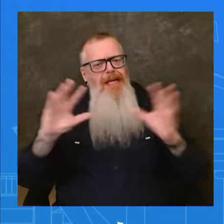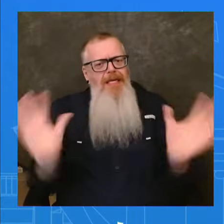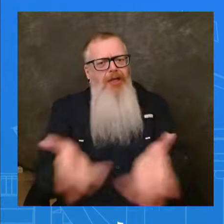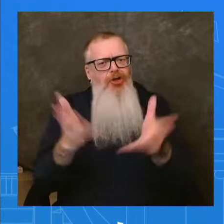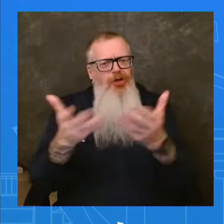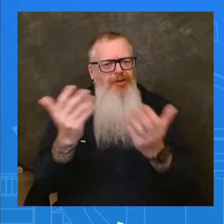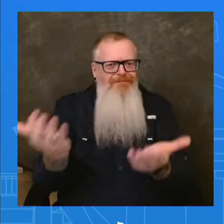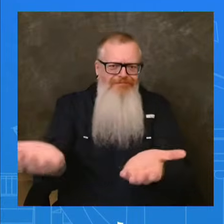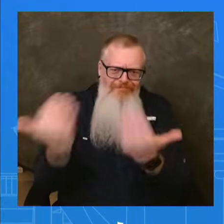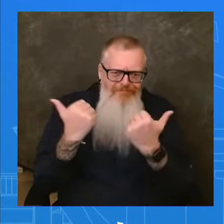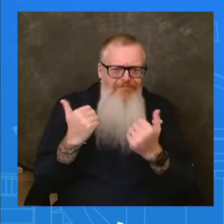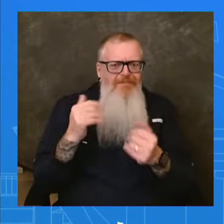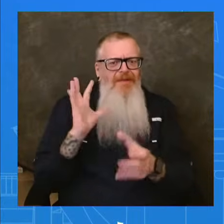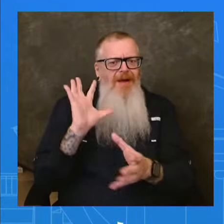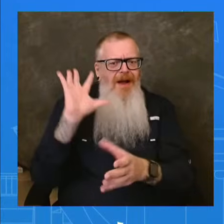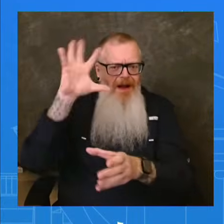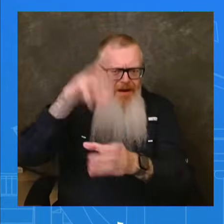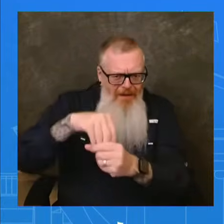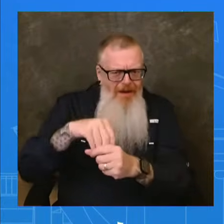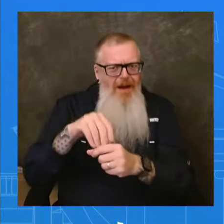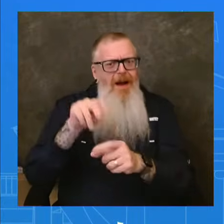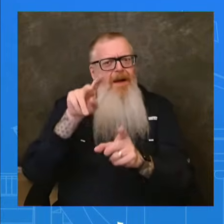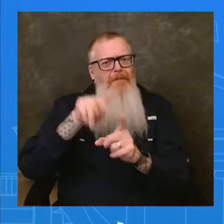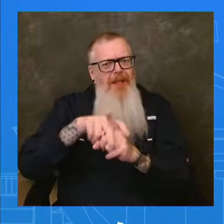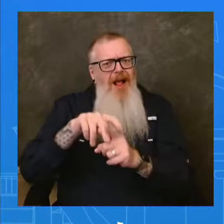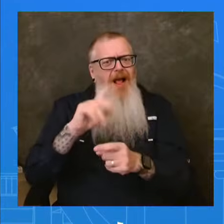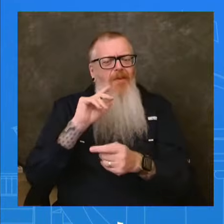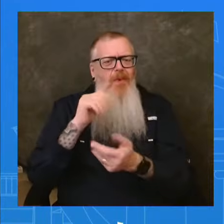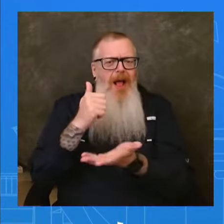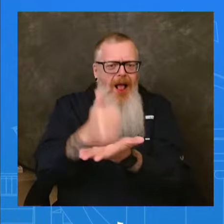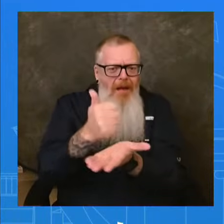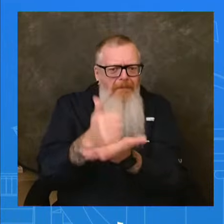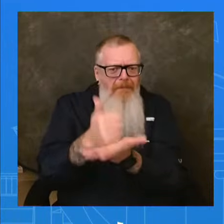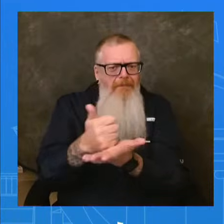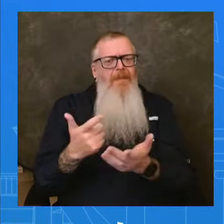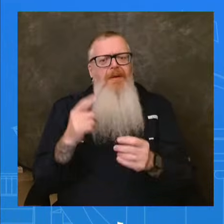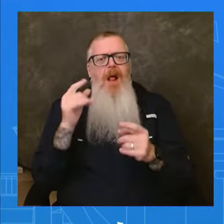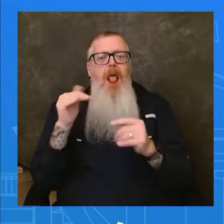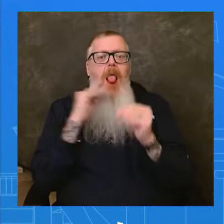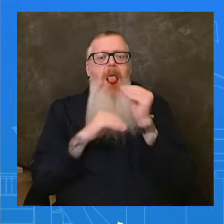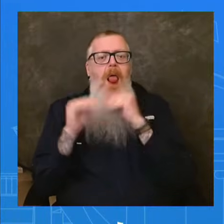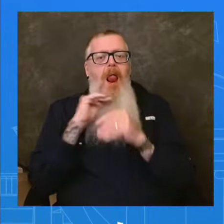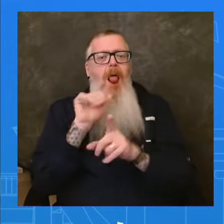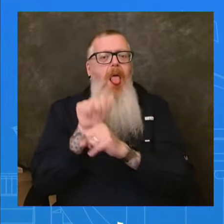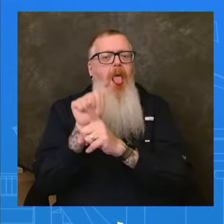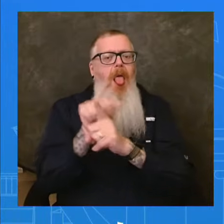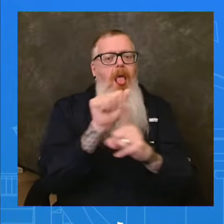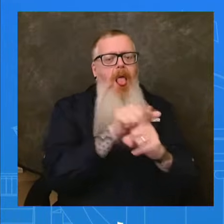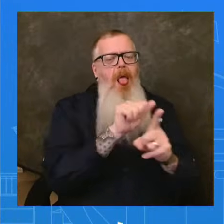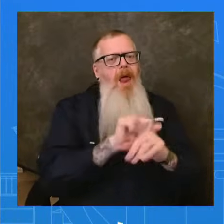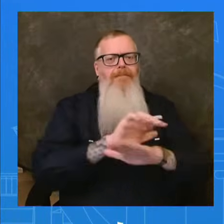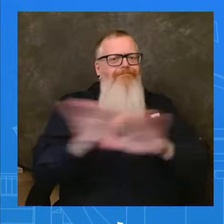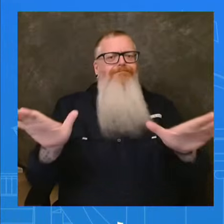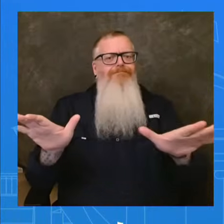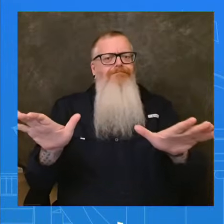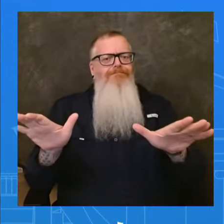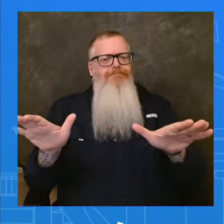by allowing these falsehoods to fester. This storm will be catastrophic. It will be catastrophic.